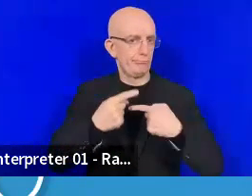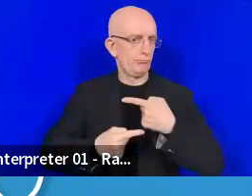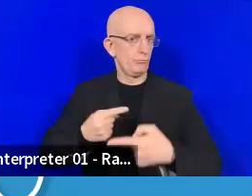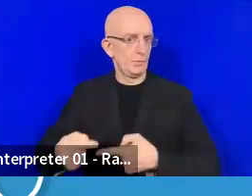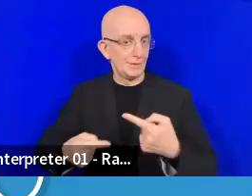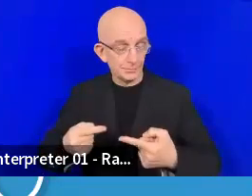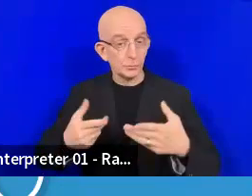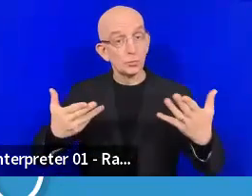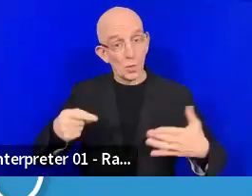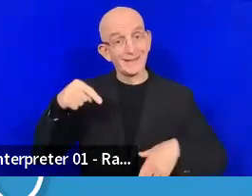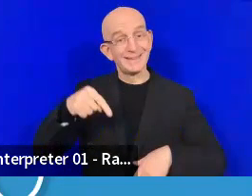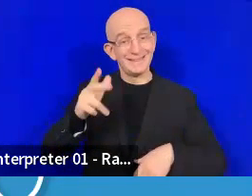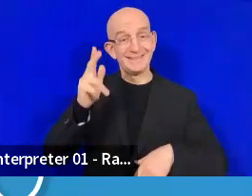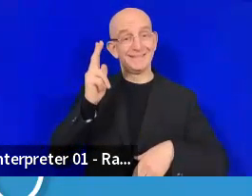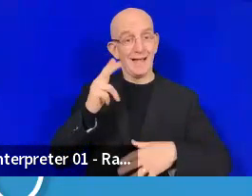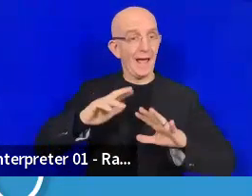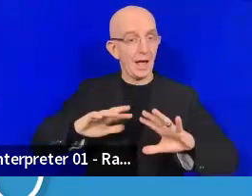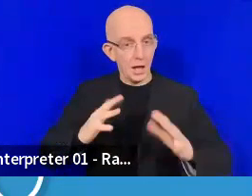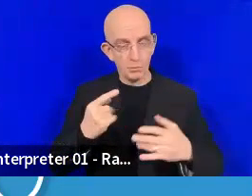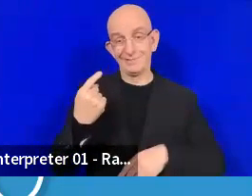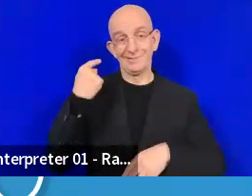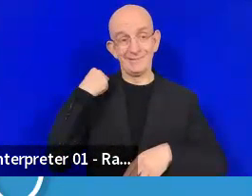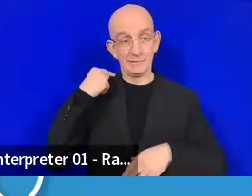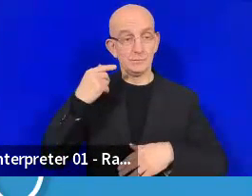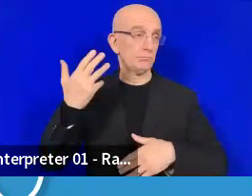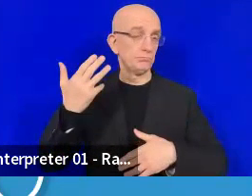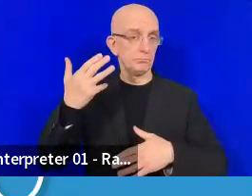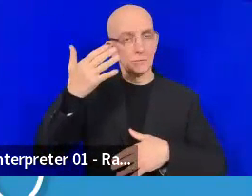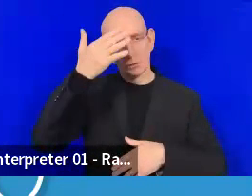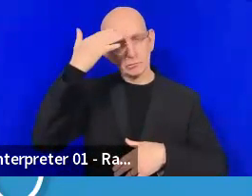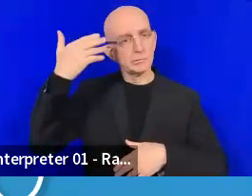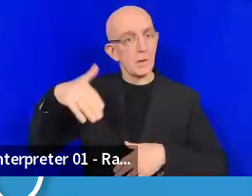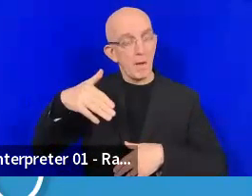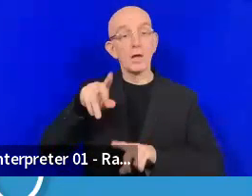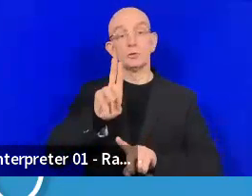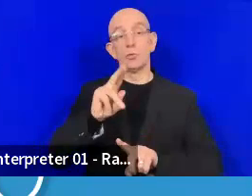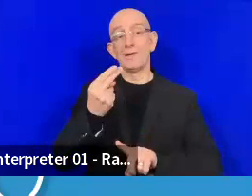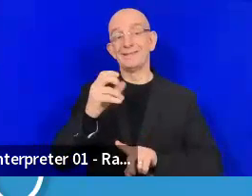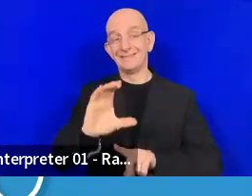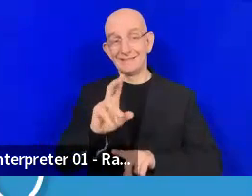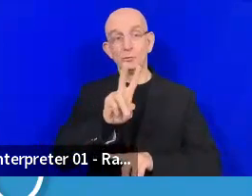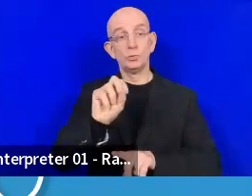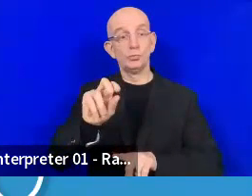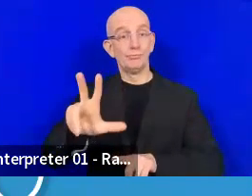preparation of the high level meeting, and to lead development of the Action Agenda that we'll be sharing with you today.